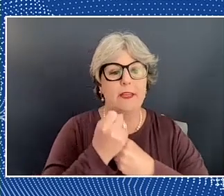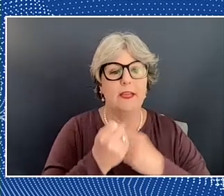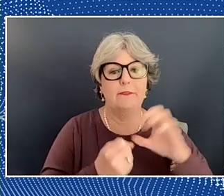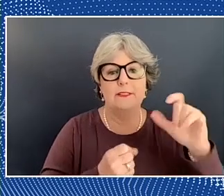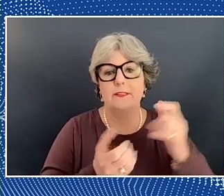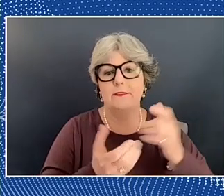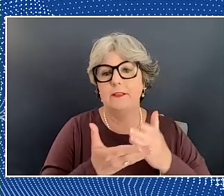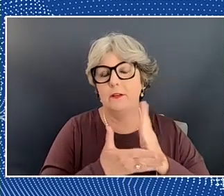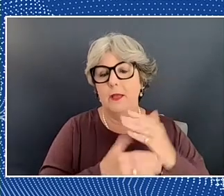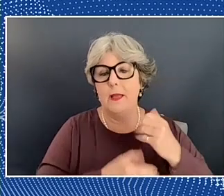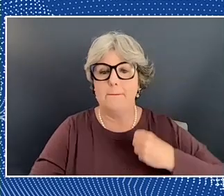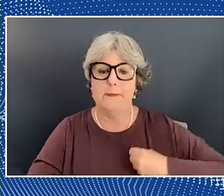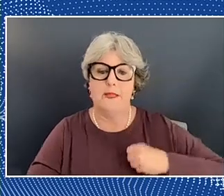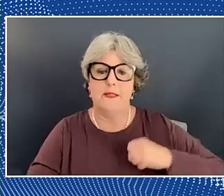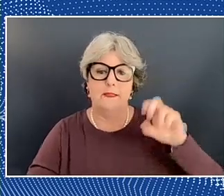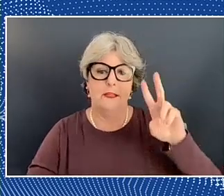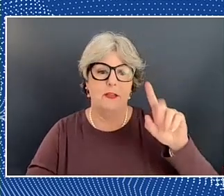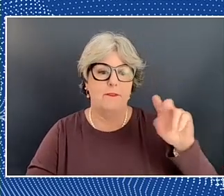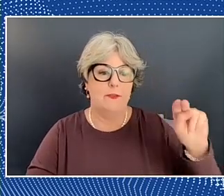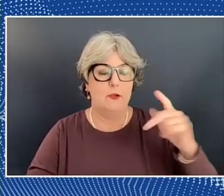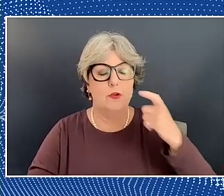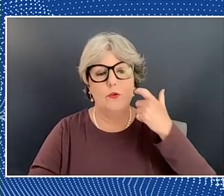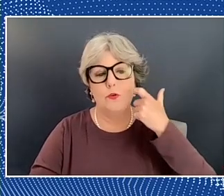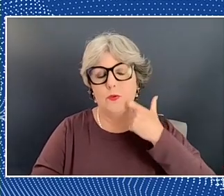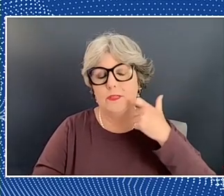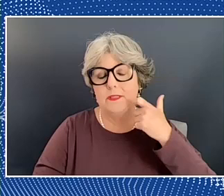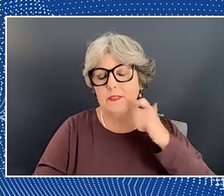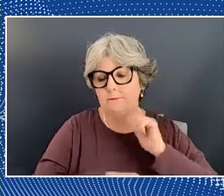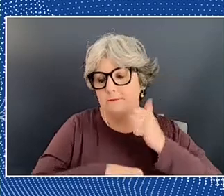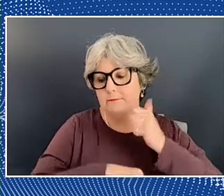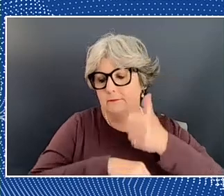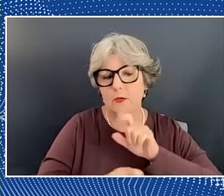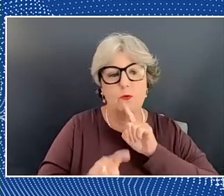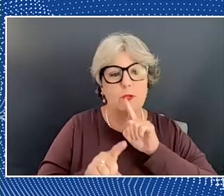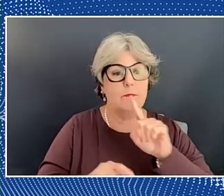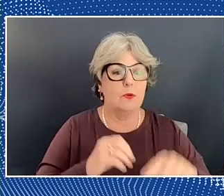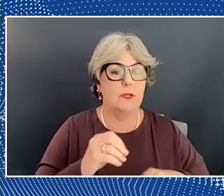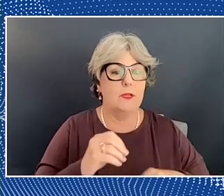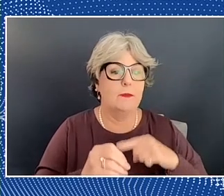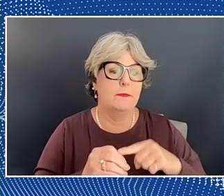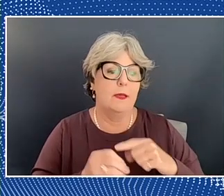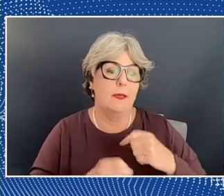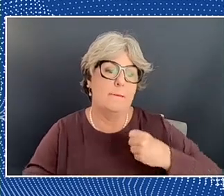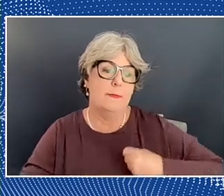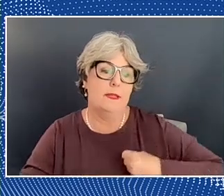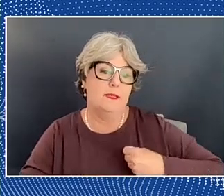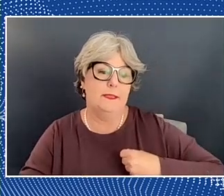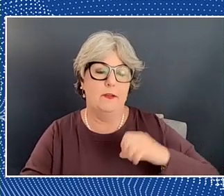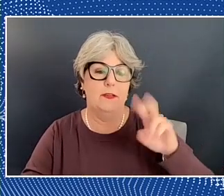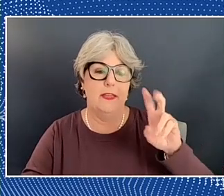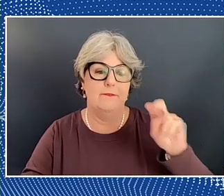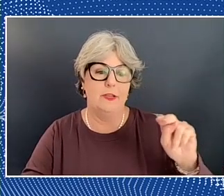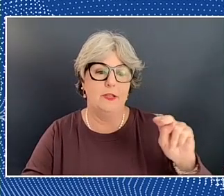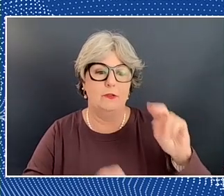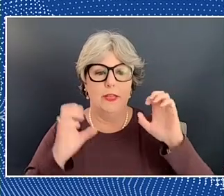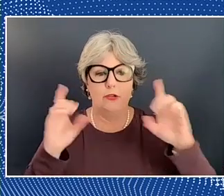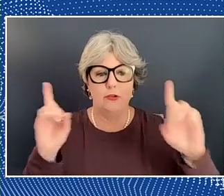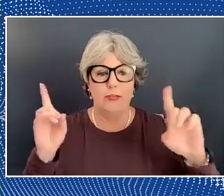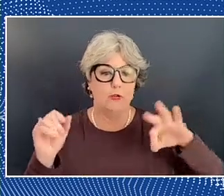and veterans. We've recently put together a report about the nature of military and veteran educational benefits, and what we